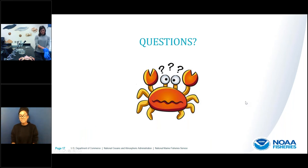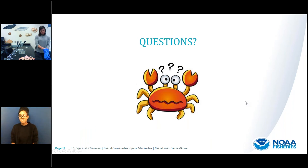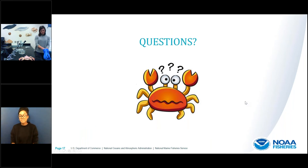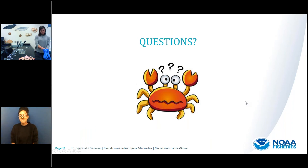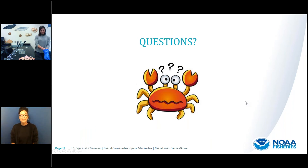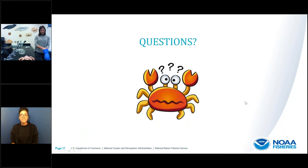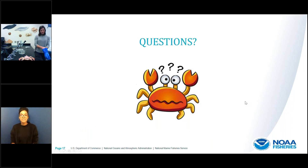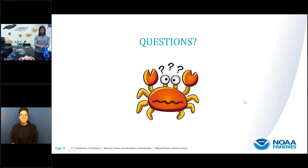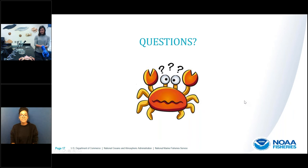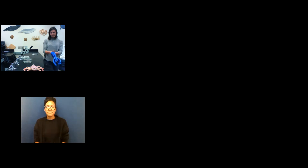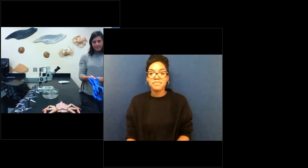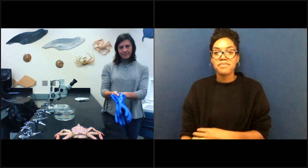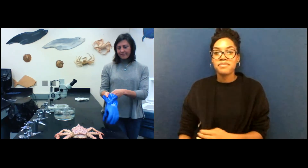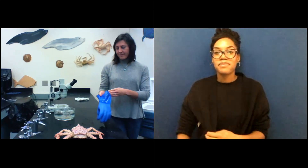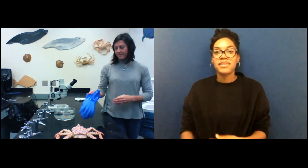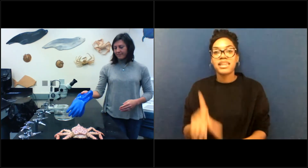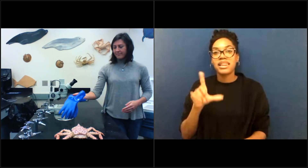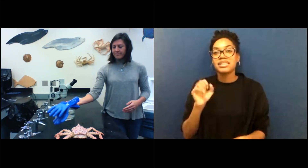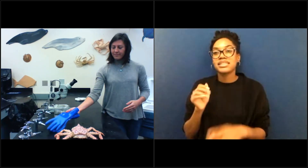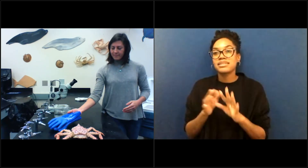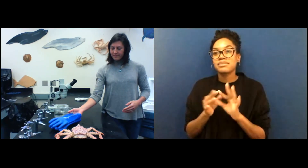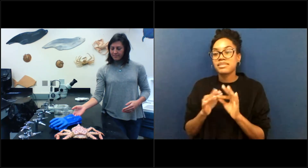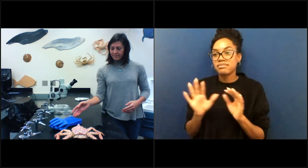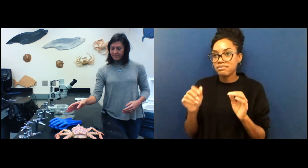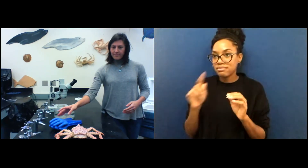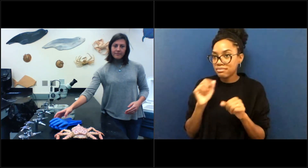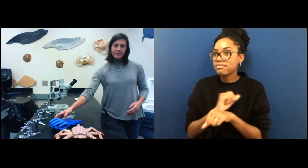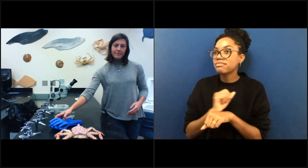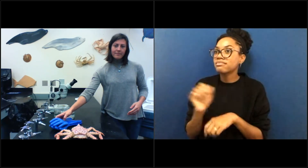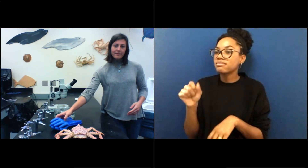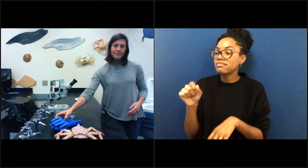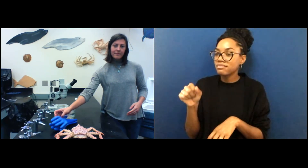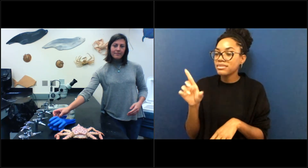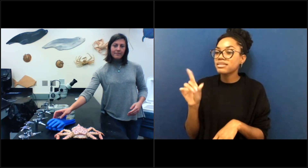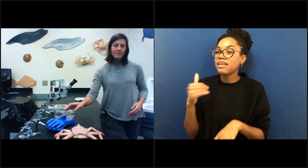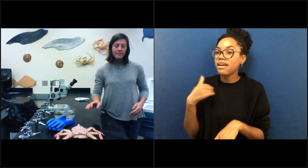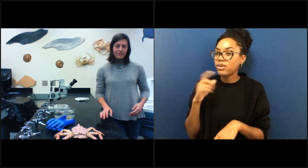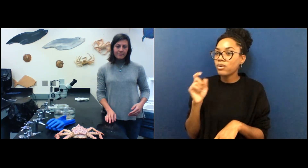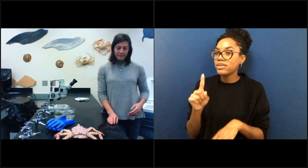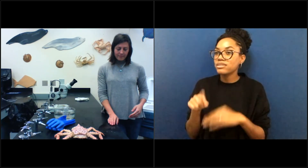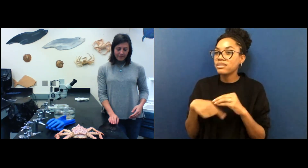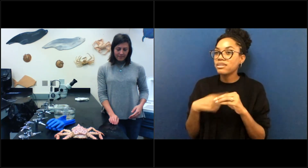[Lisa] That's great, and actually, we did have a question about how old can crabs get.